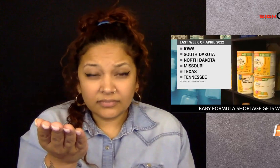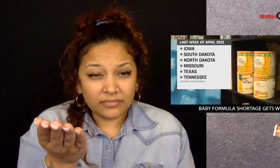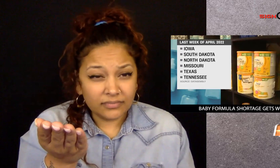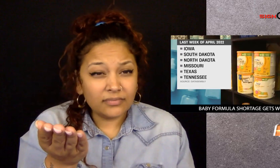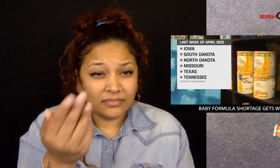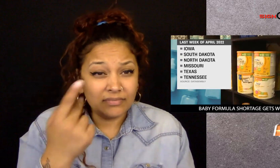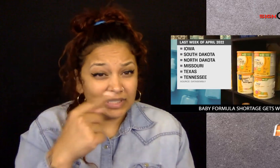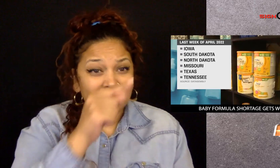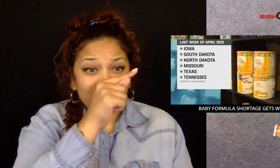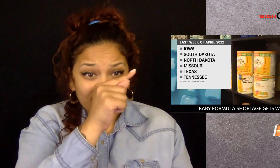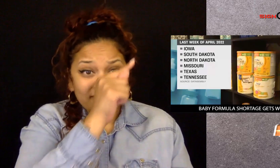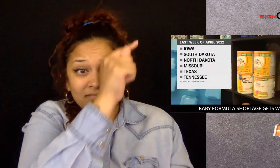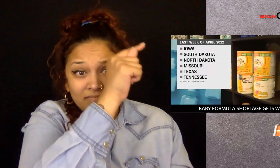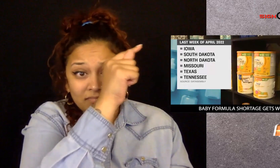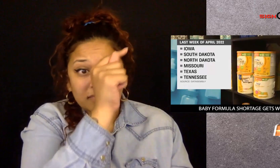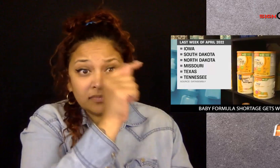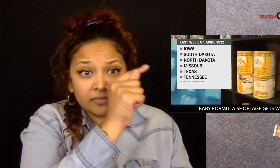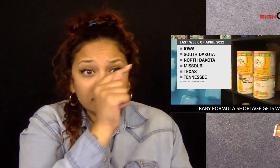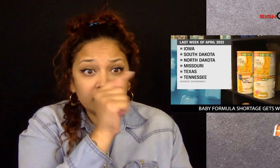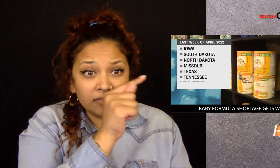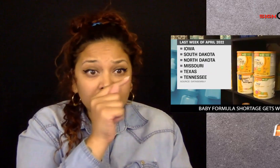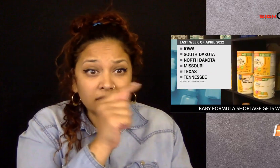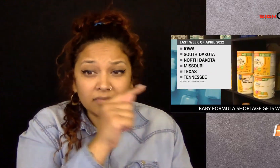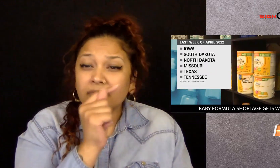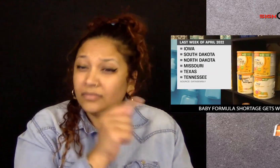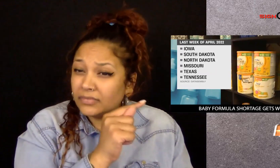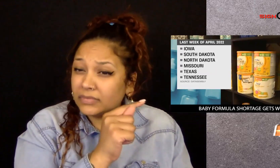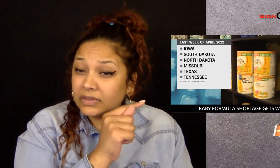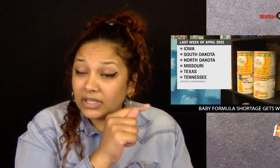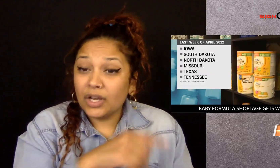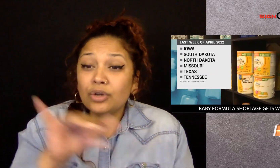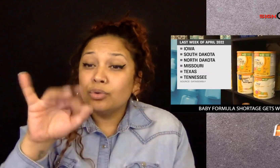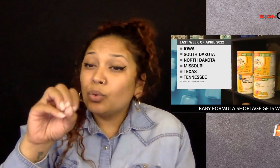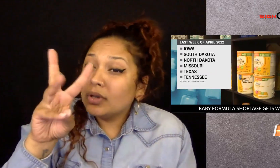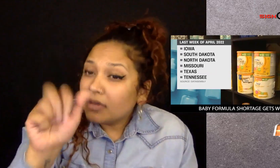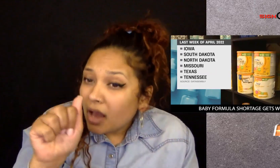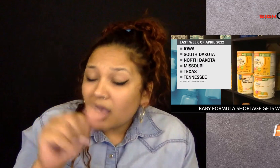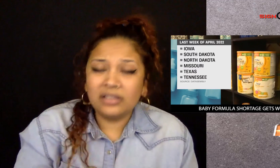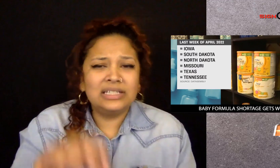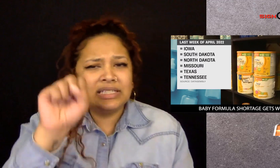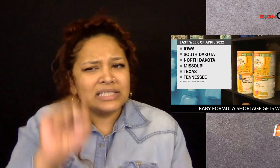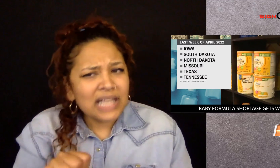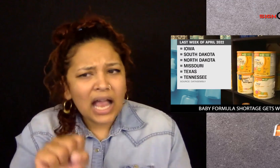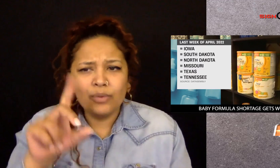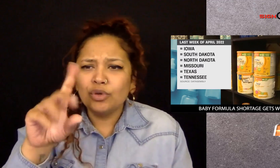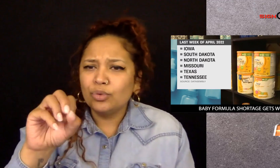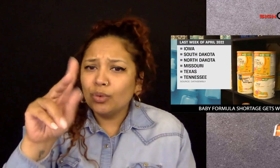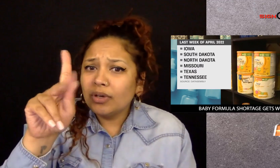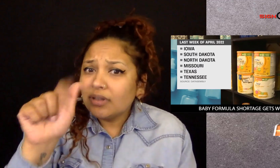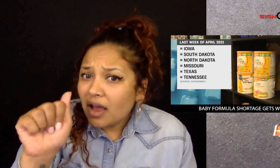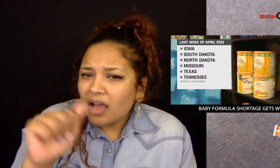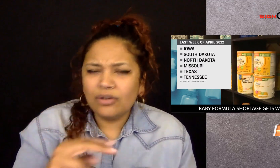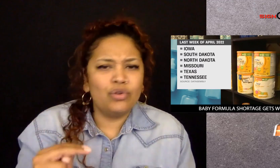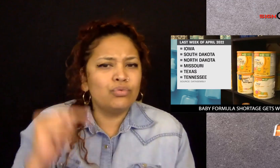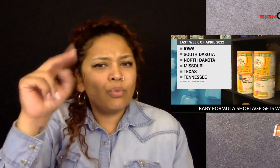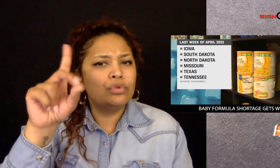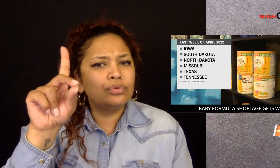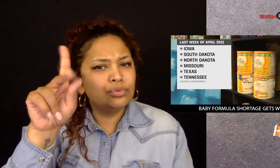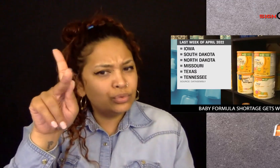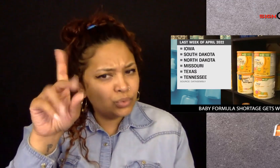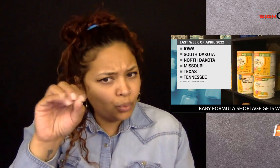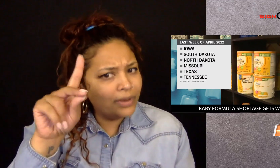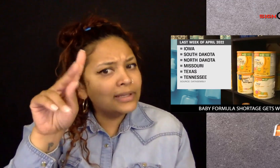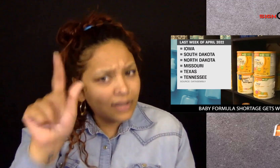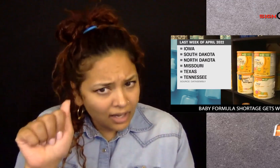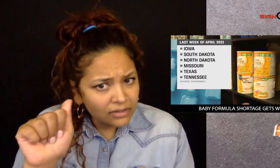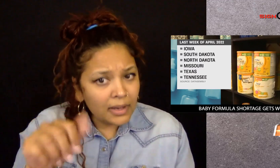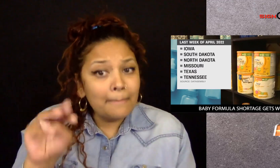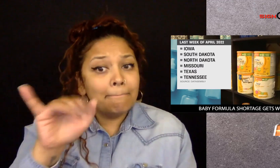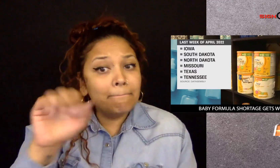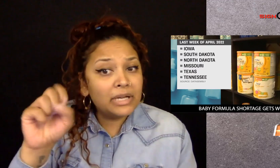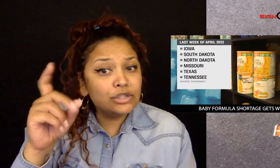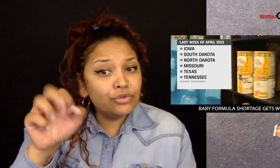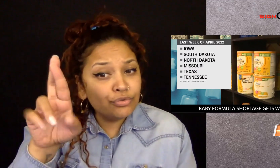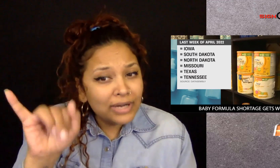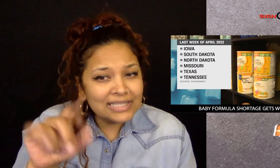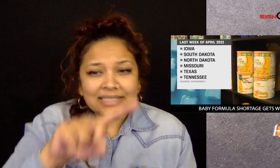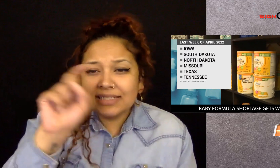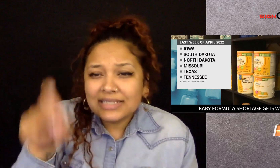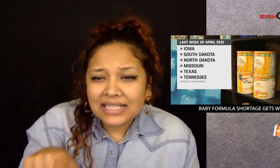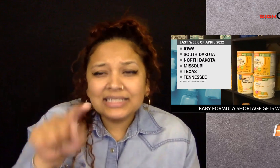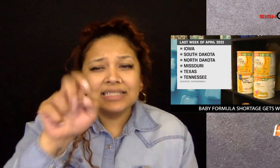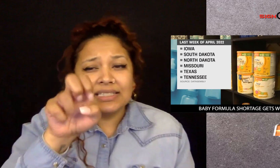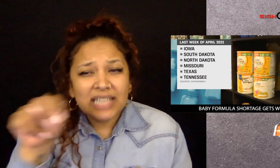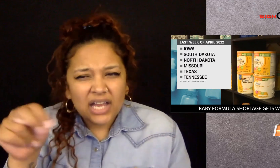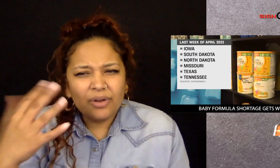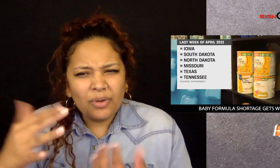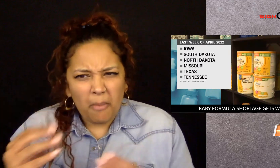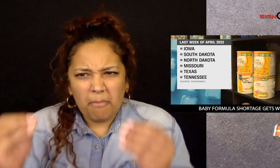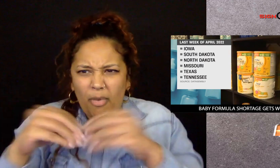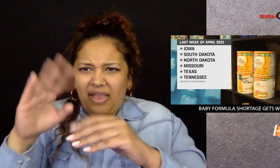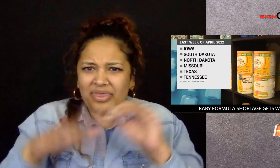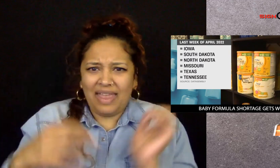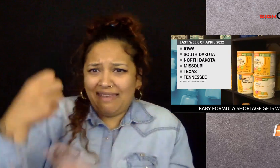new data shows in these six states Iowa South Dakota North Dakota Missouri Texas and Tennessee